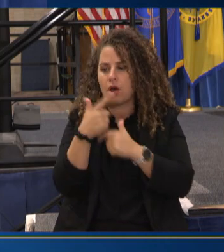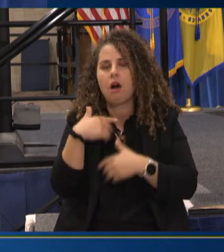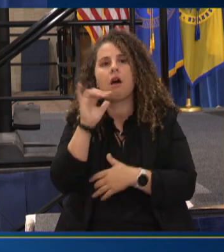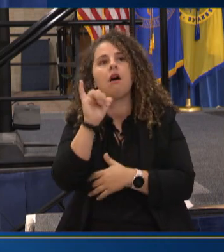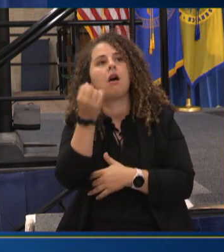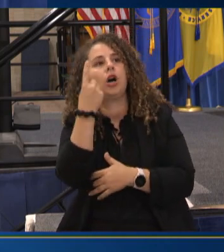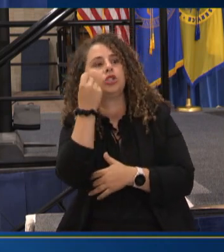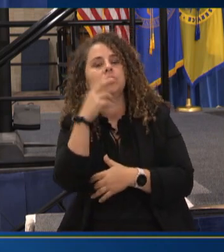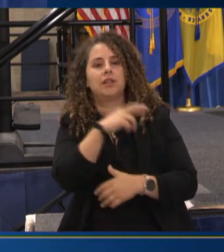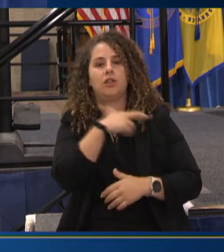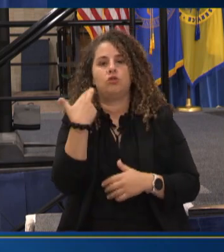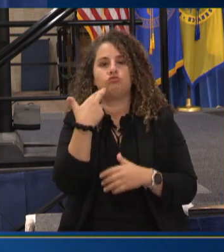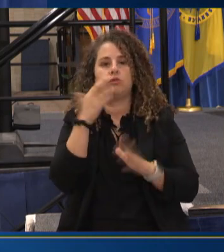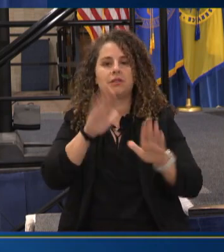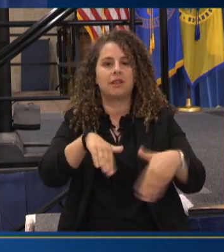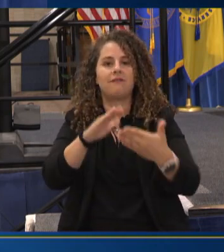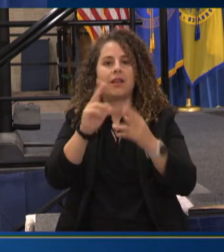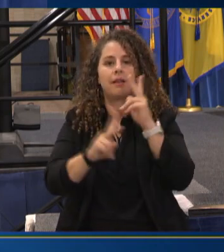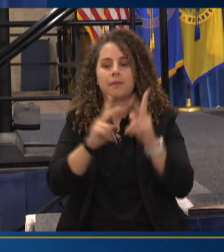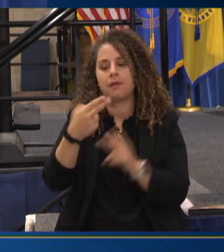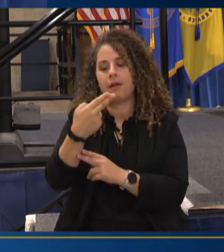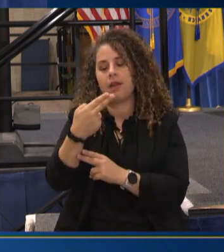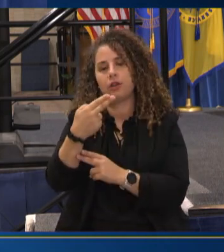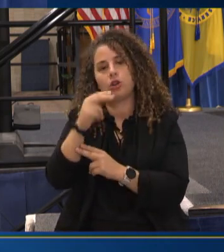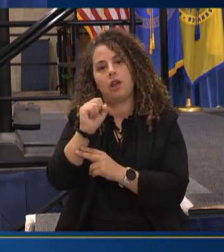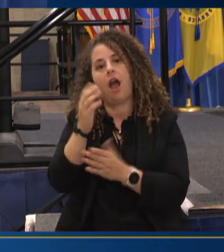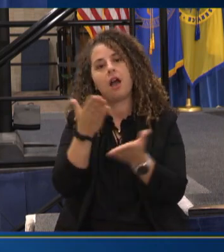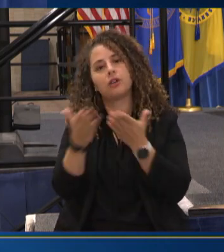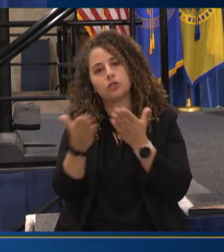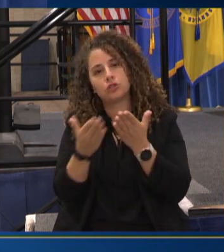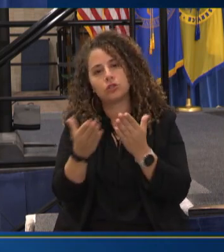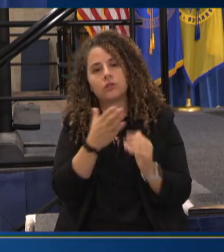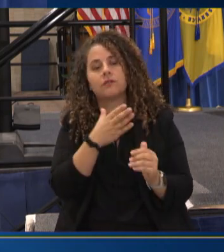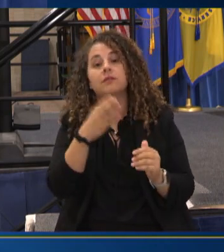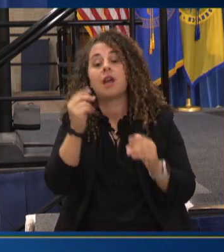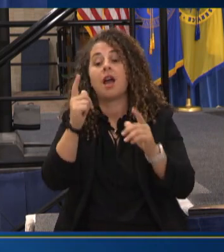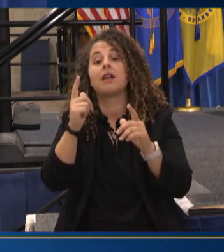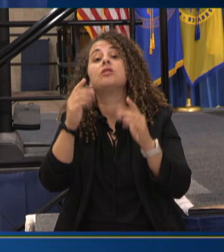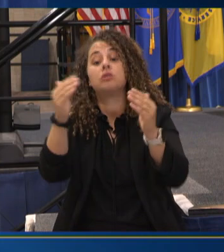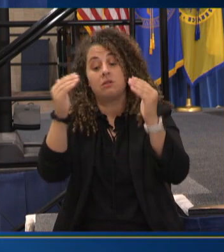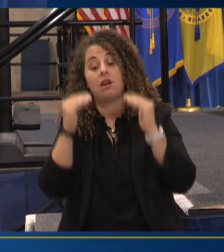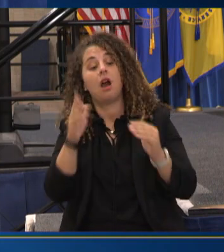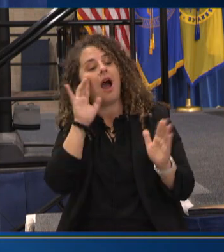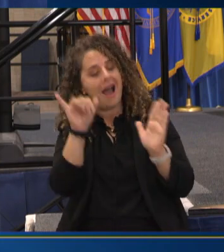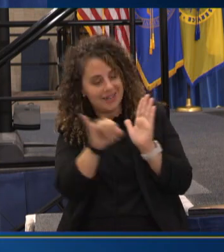risks facing the people HHS serves and to then identify and advance potential